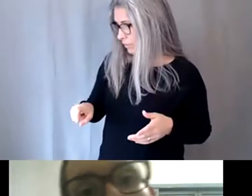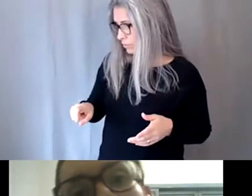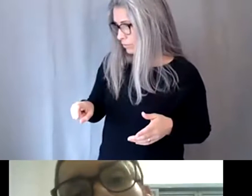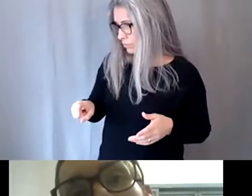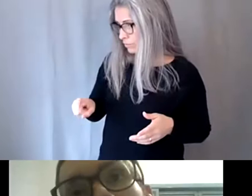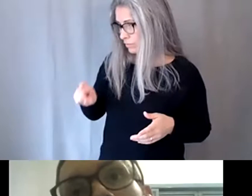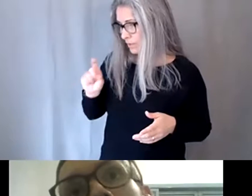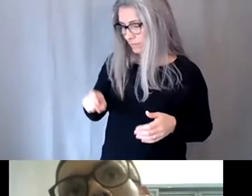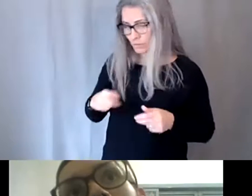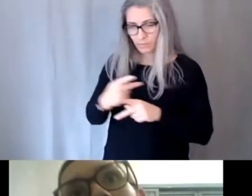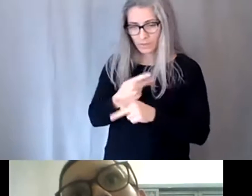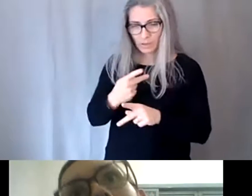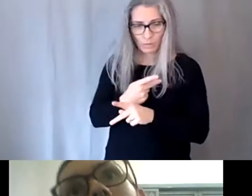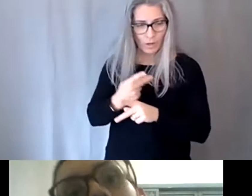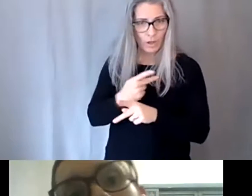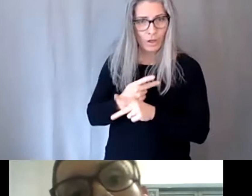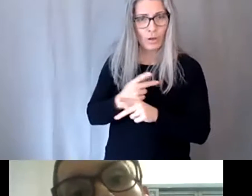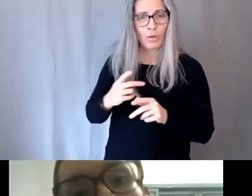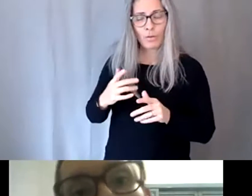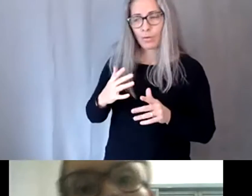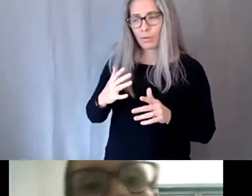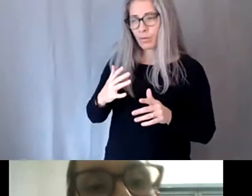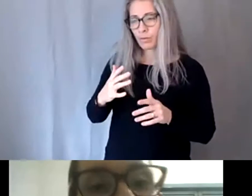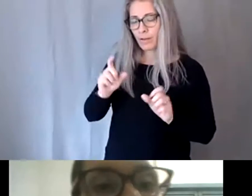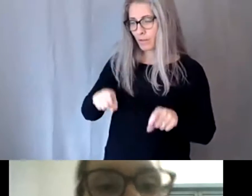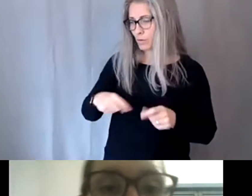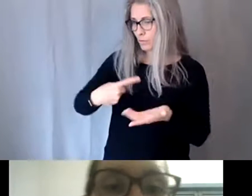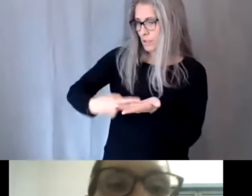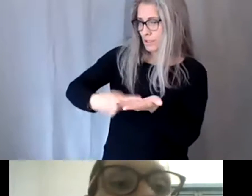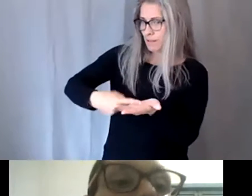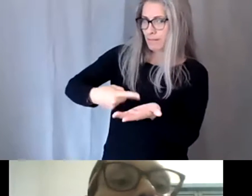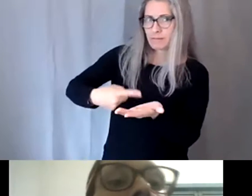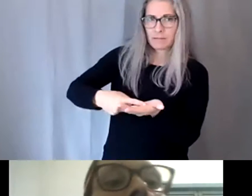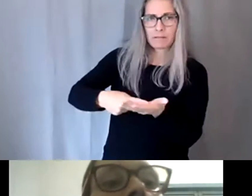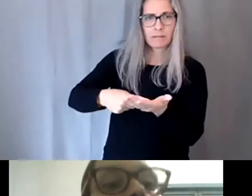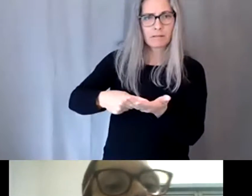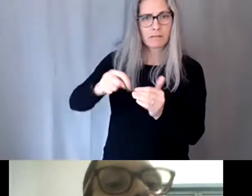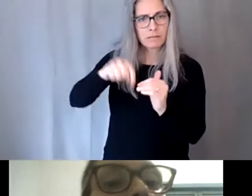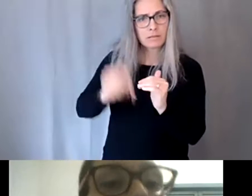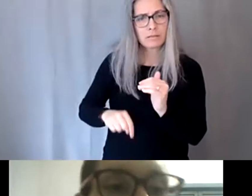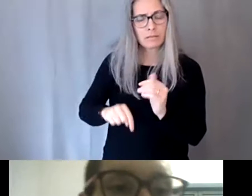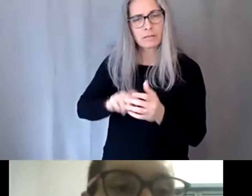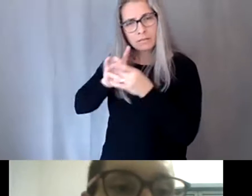about this political implications of the effects